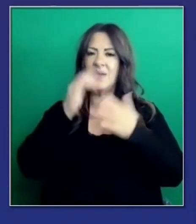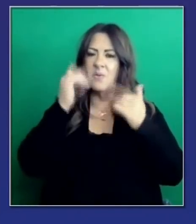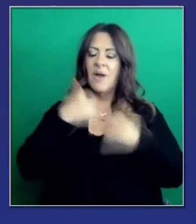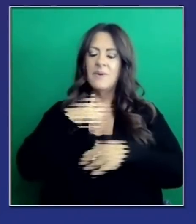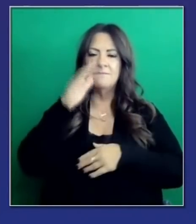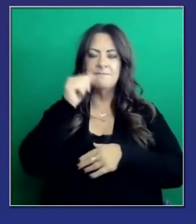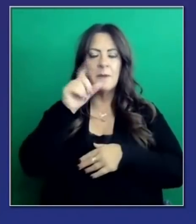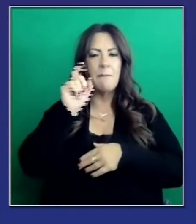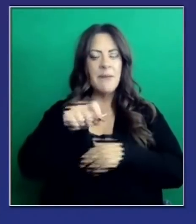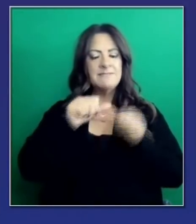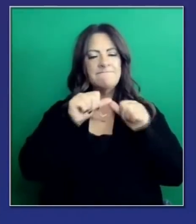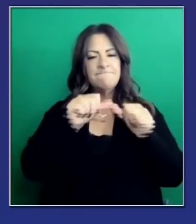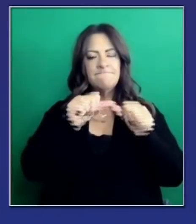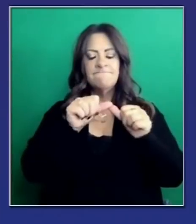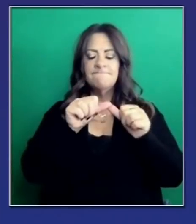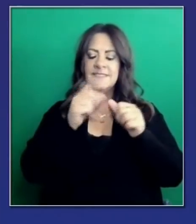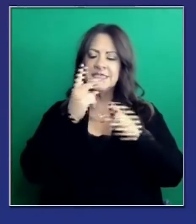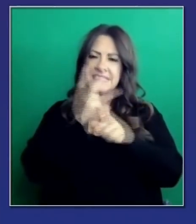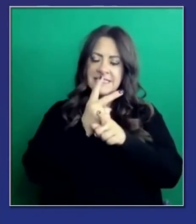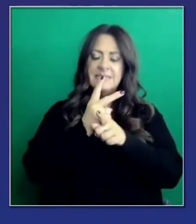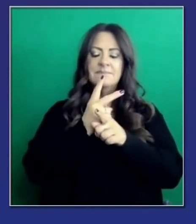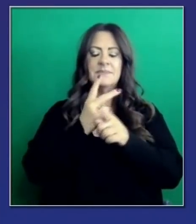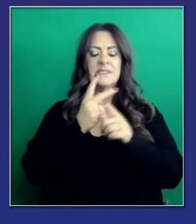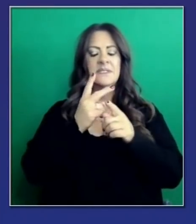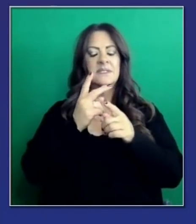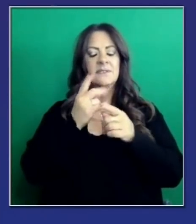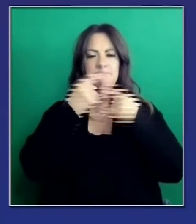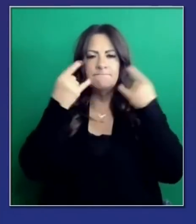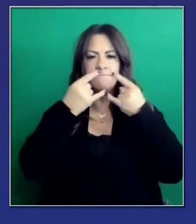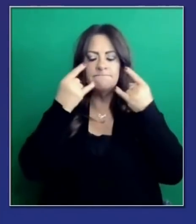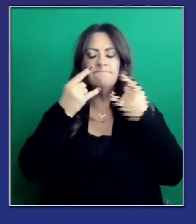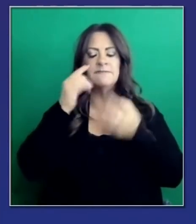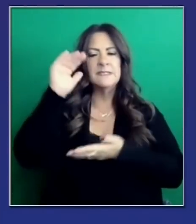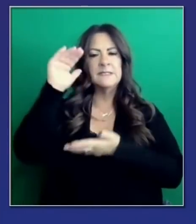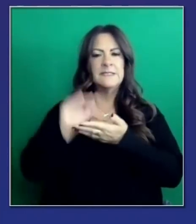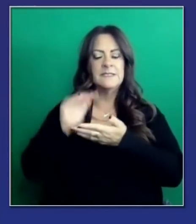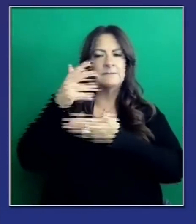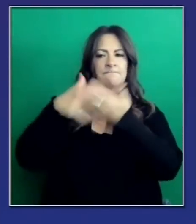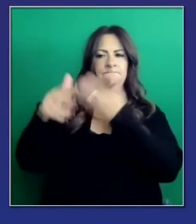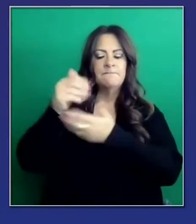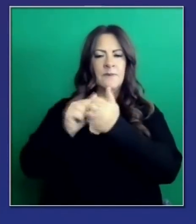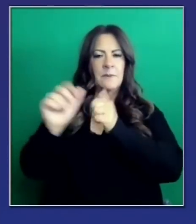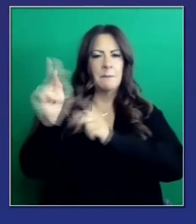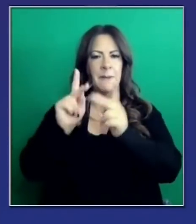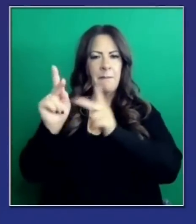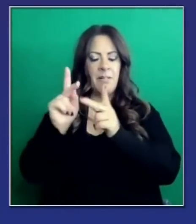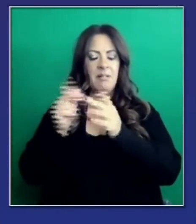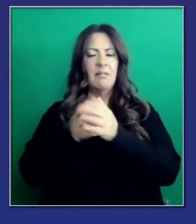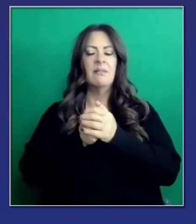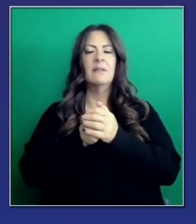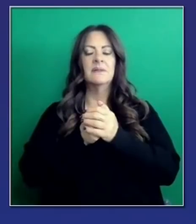REMINDER OF HOW IMPORTANT IT IS UNTIL WE GET VACCINATED TO